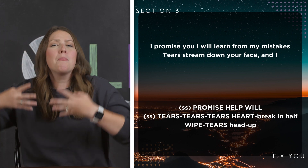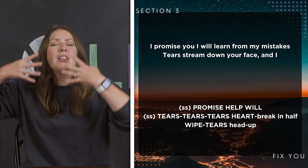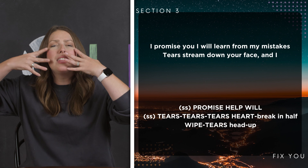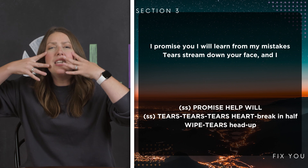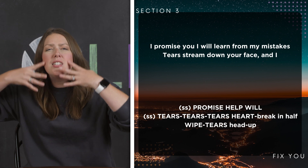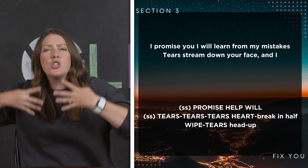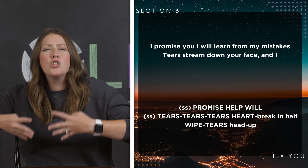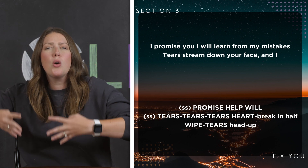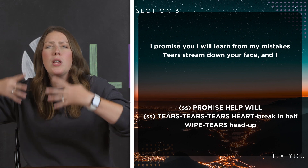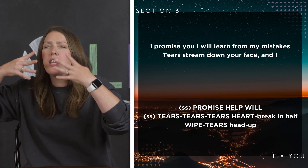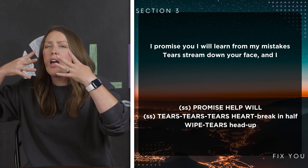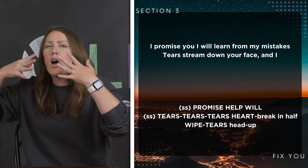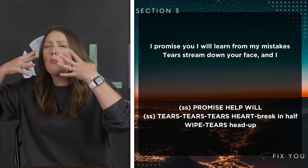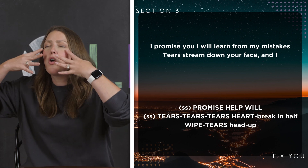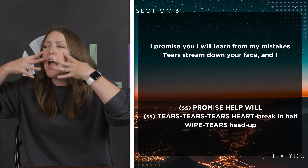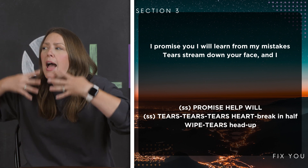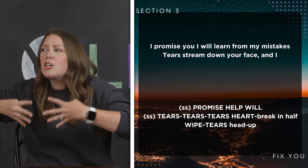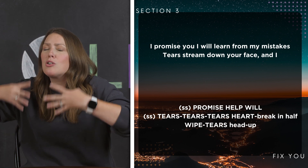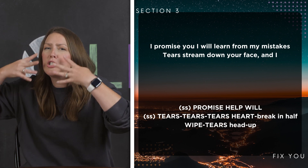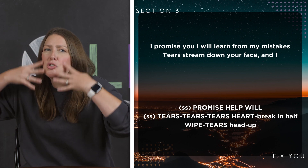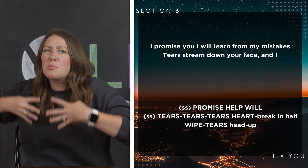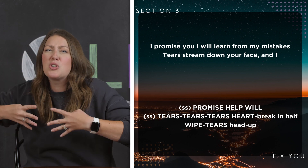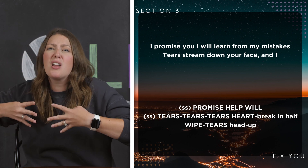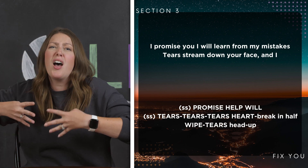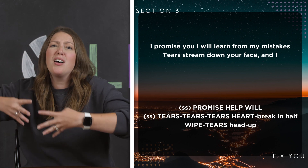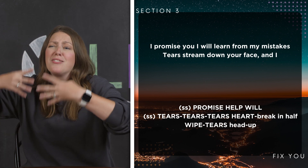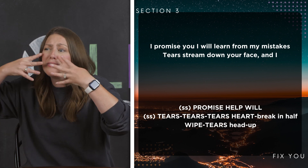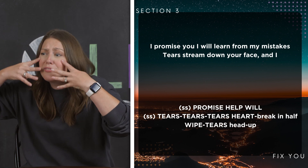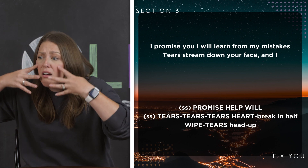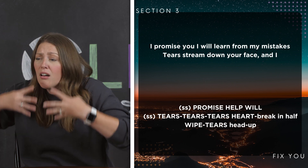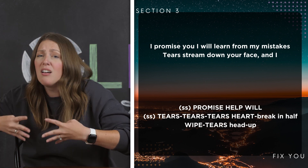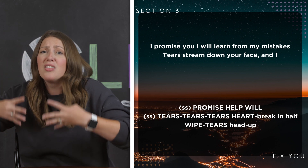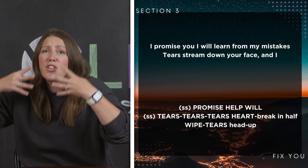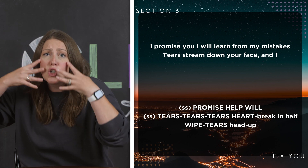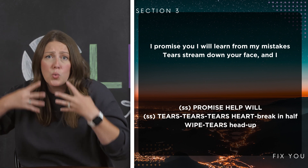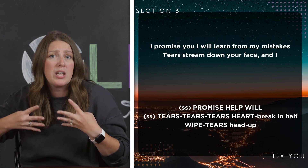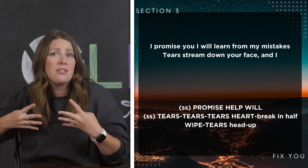But this is showing a more accurate description of the grief.